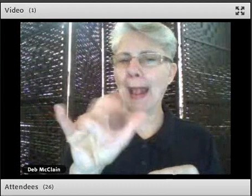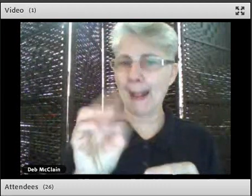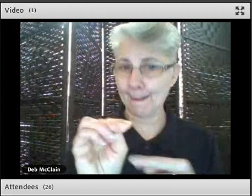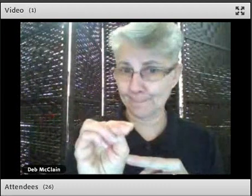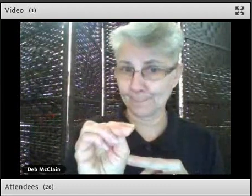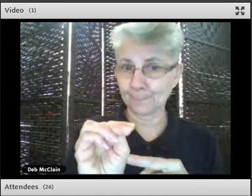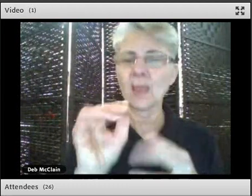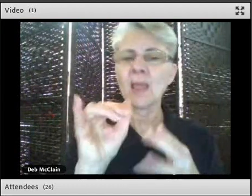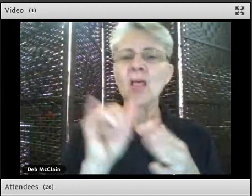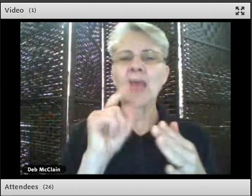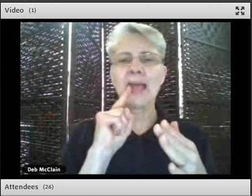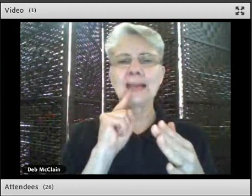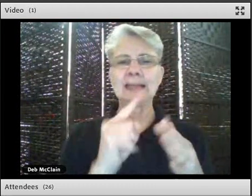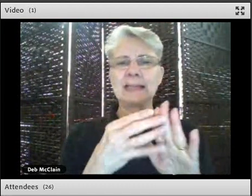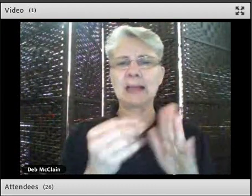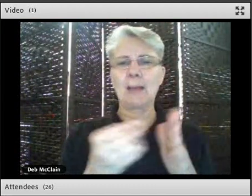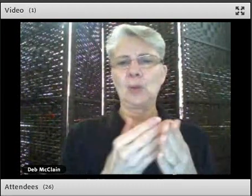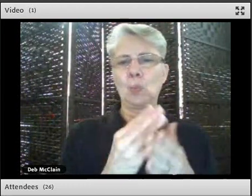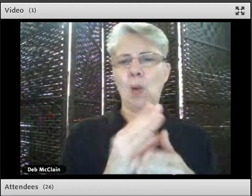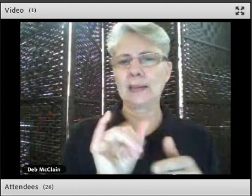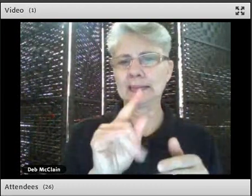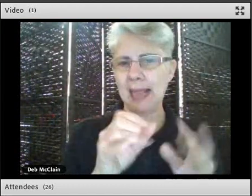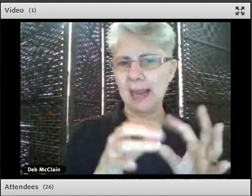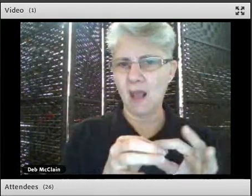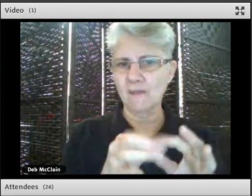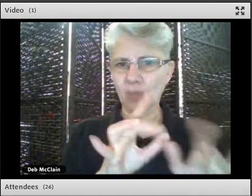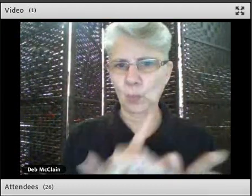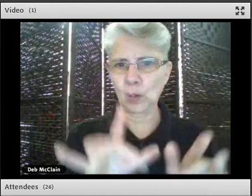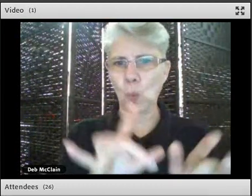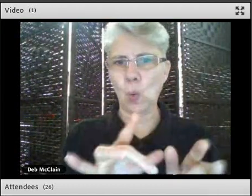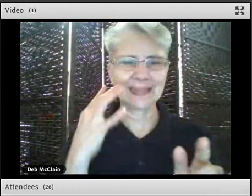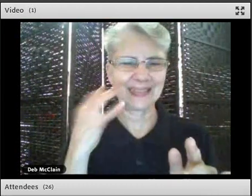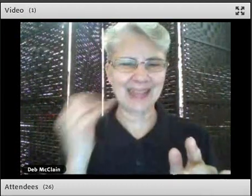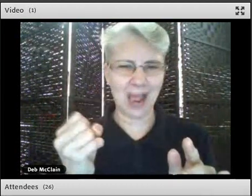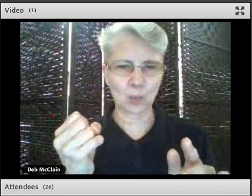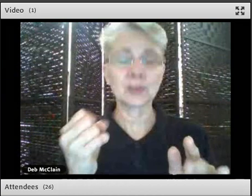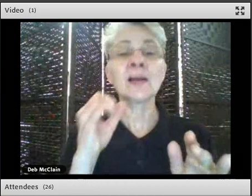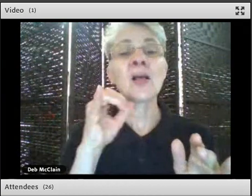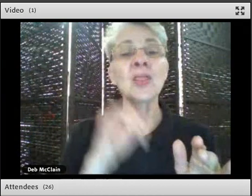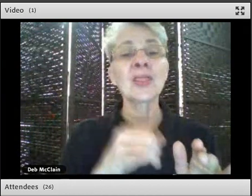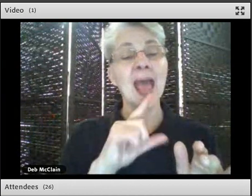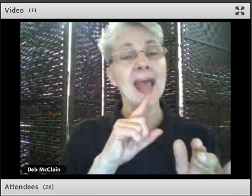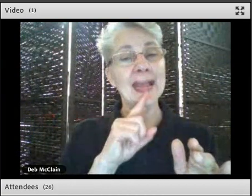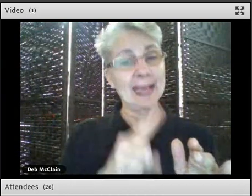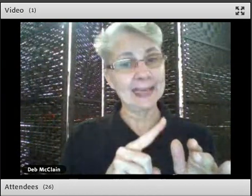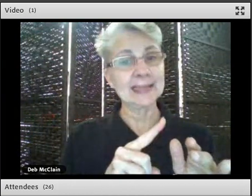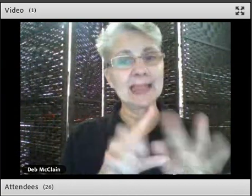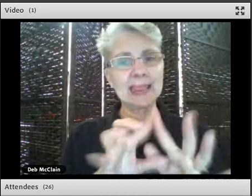And that is the important date for audio recordings because that's the copyright date